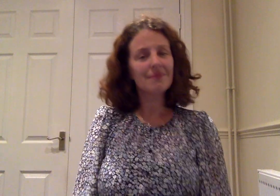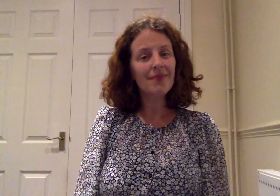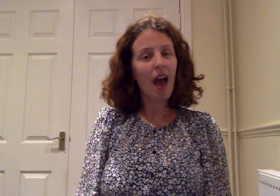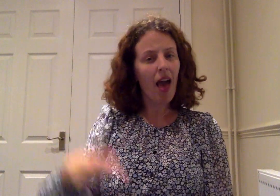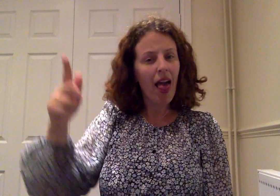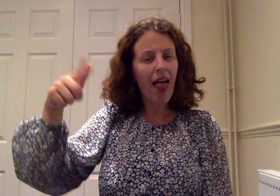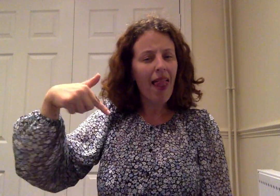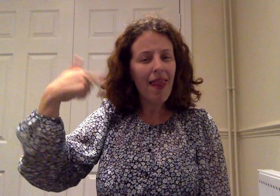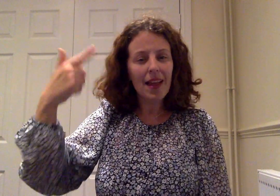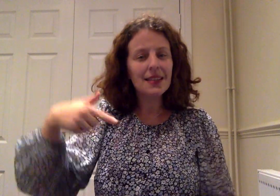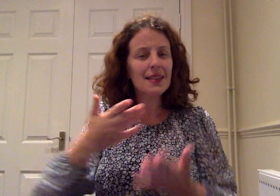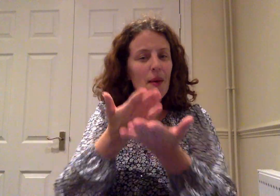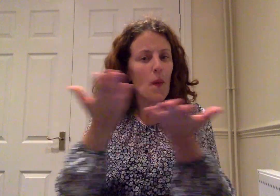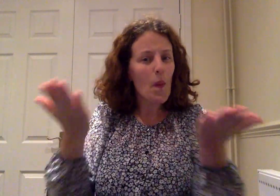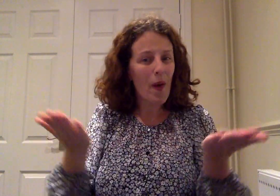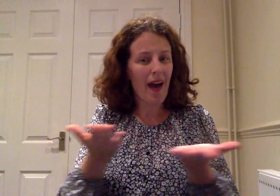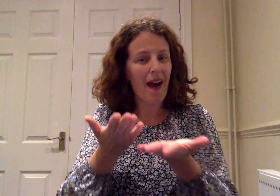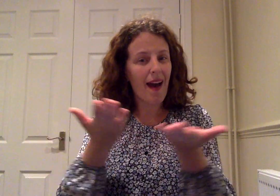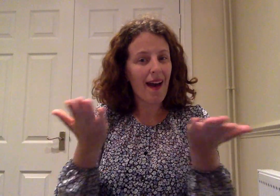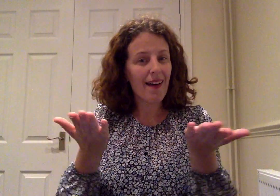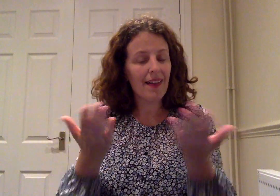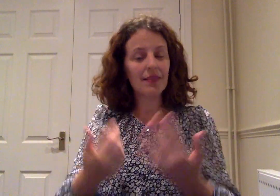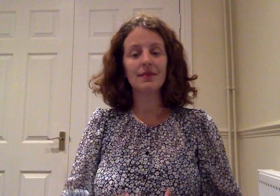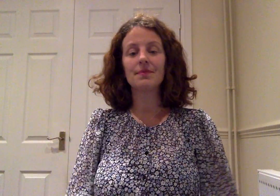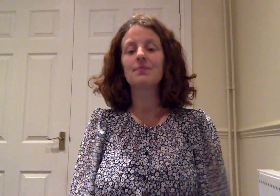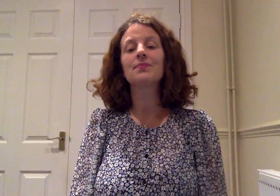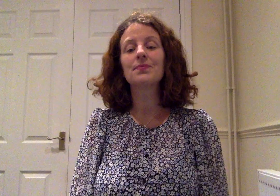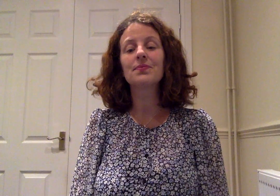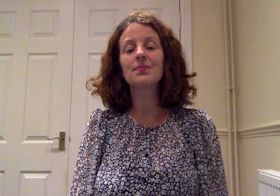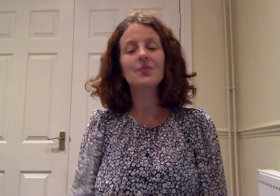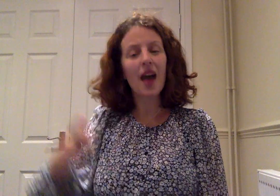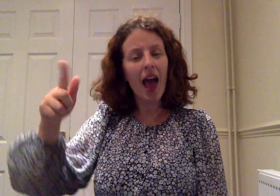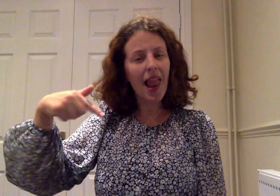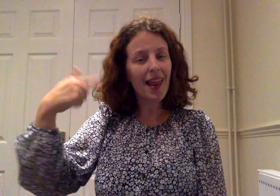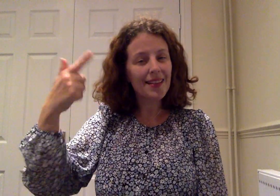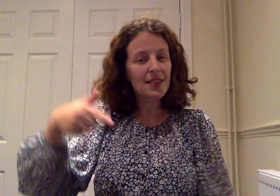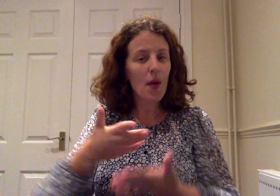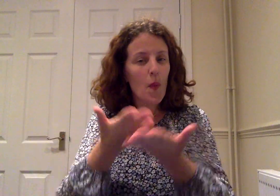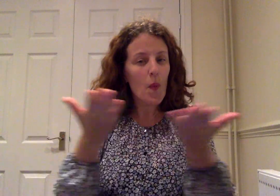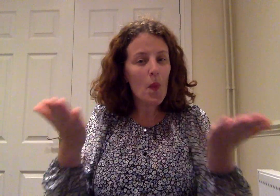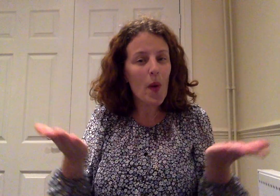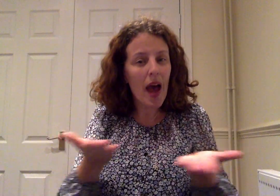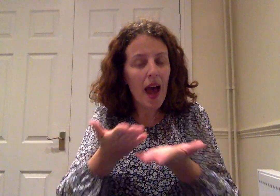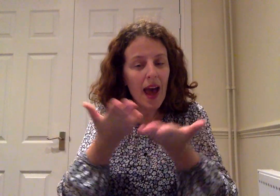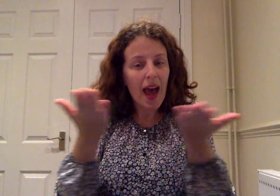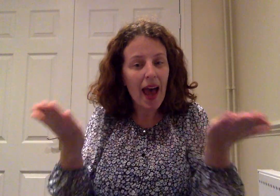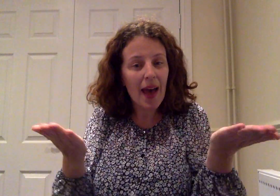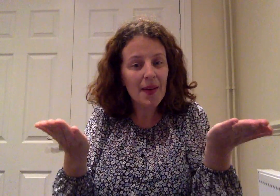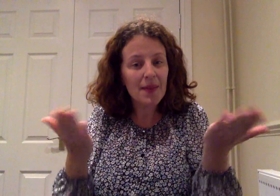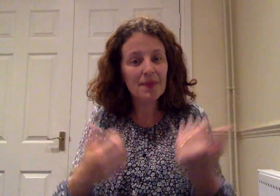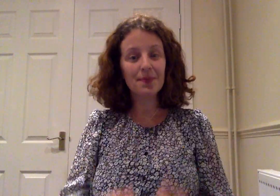"London where?"